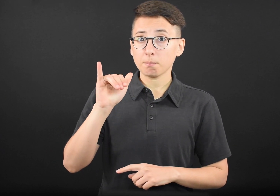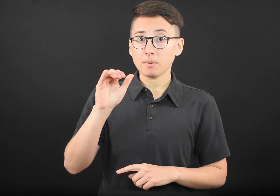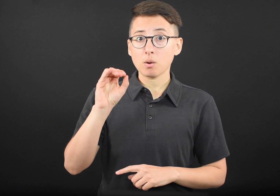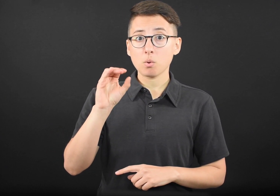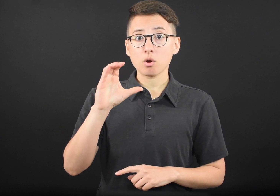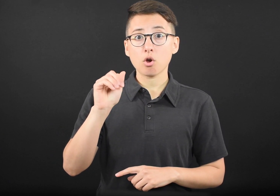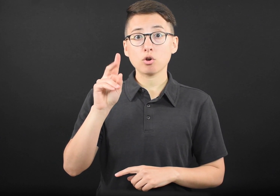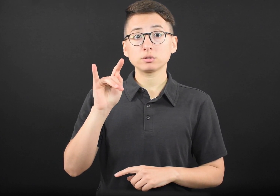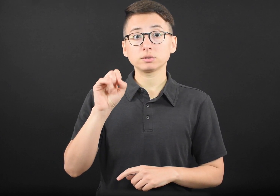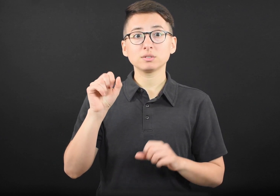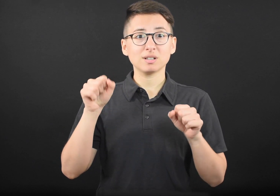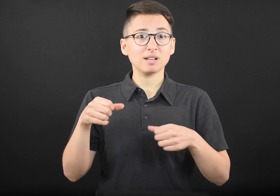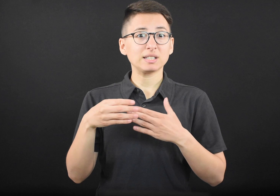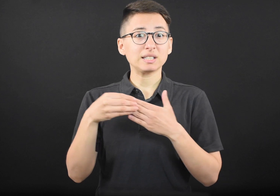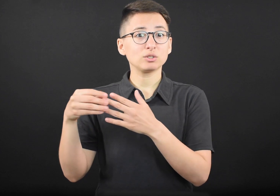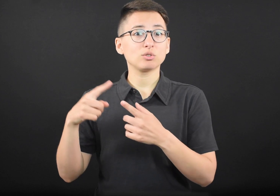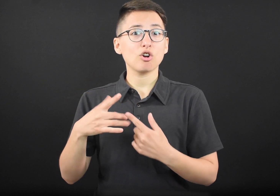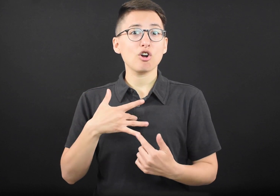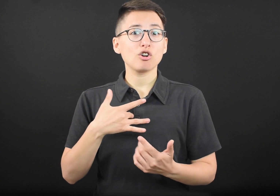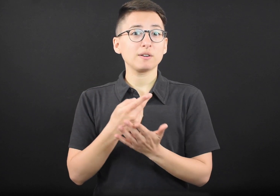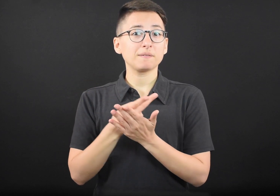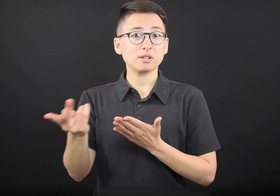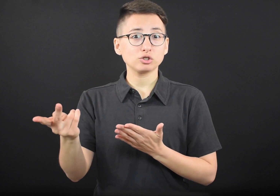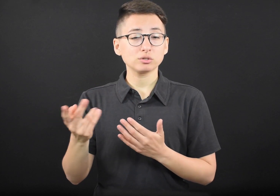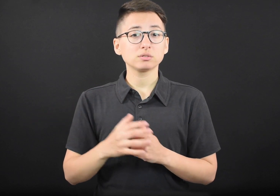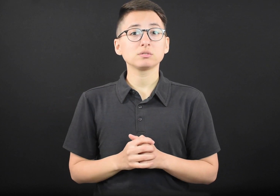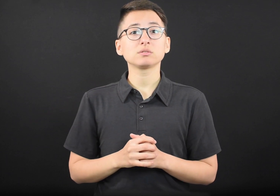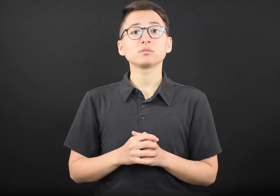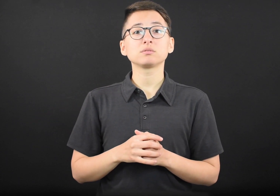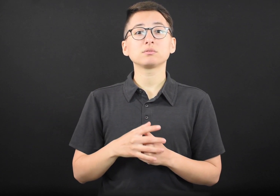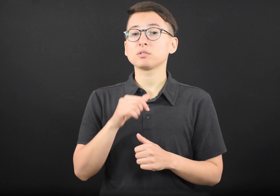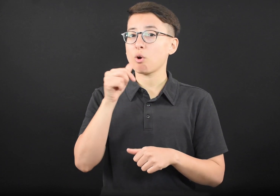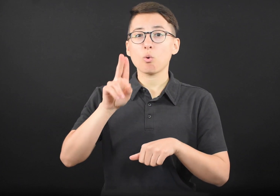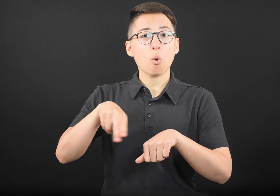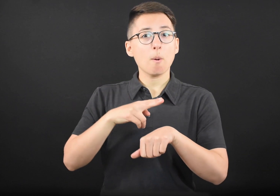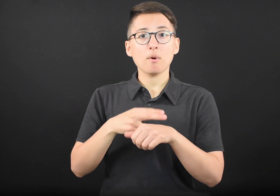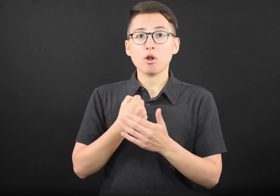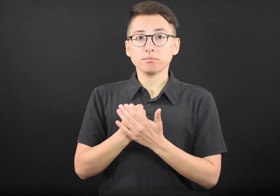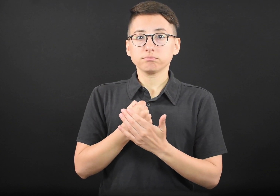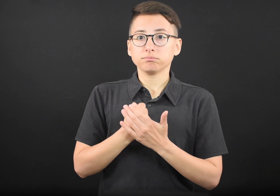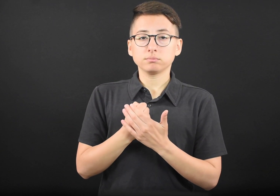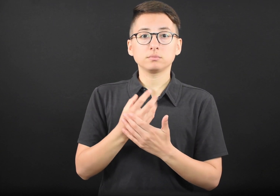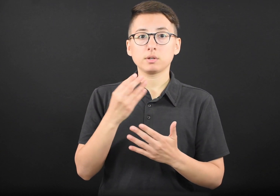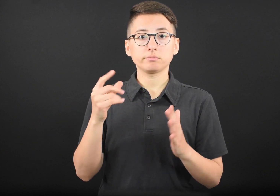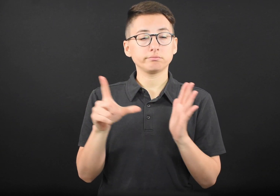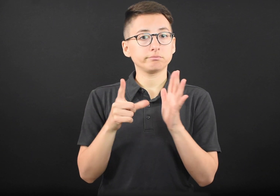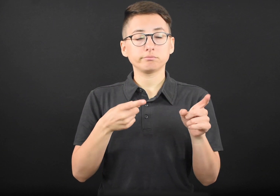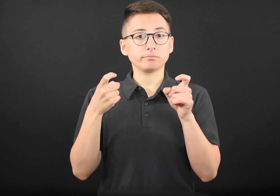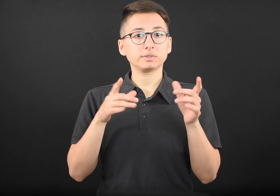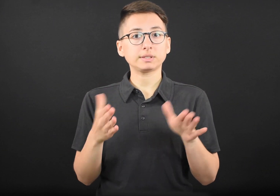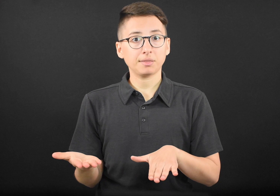Severe myocarditis can lead to heart failure, abnormal heartbeat and sudden death.